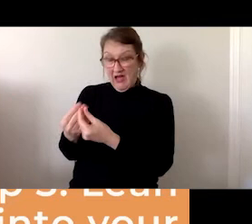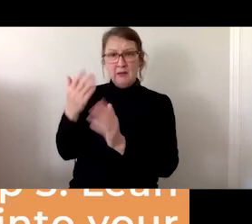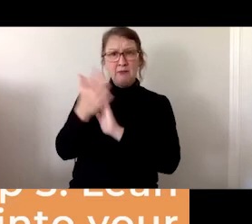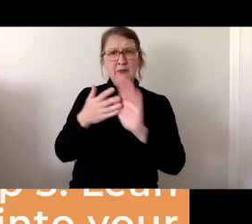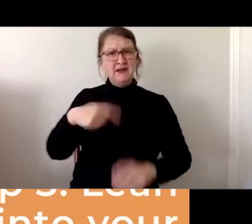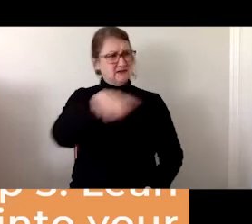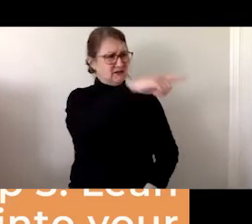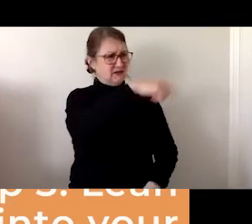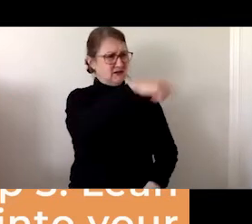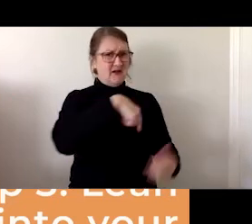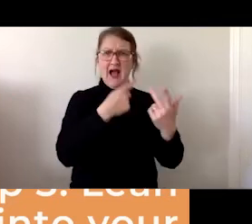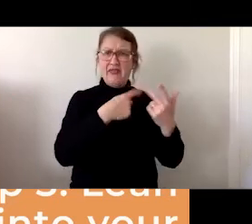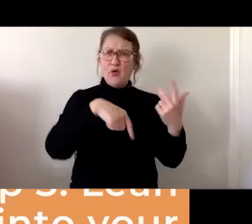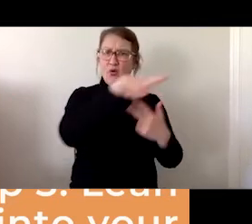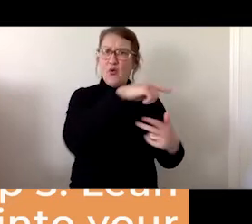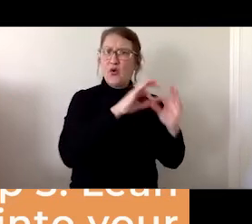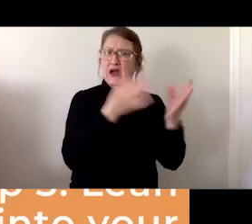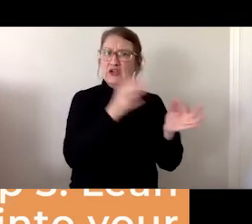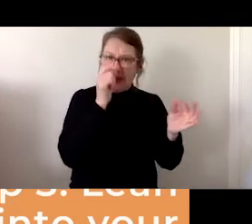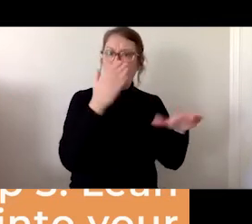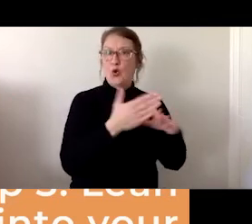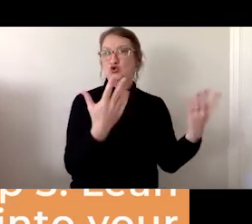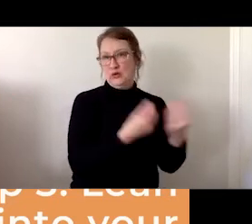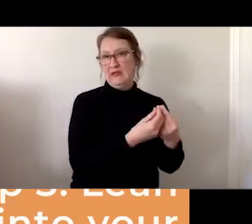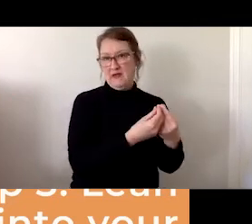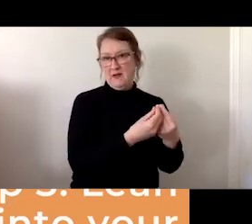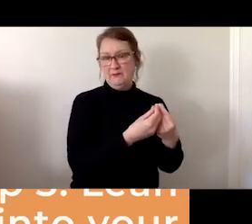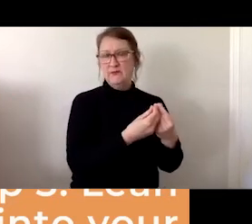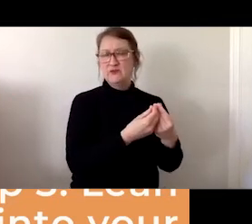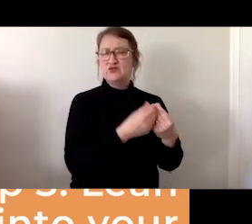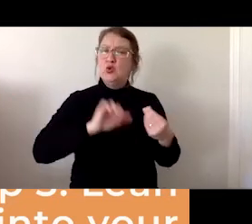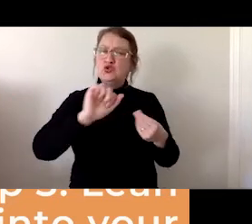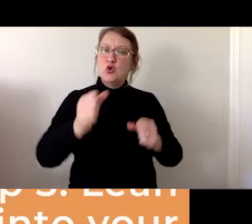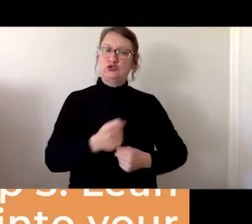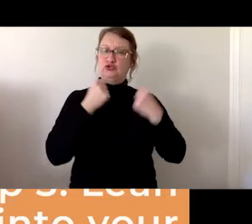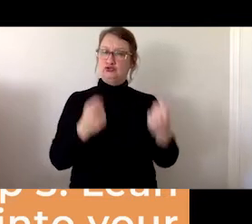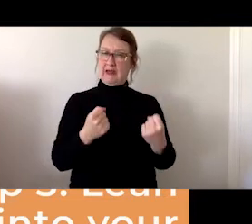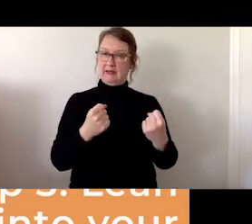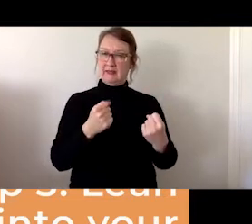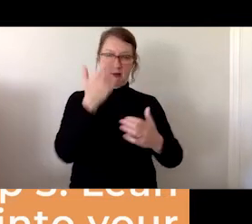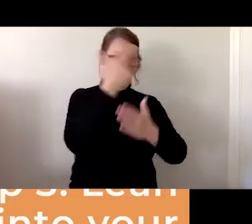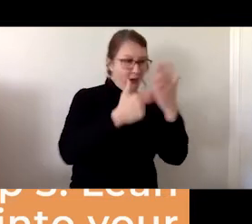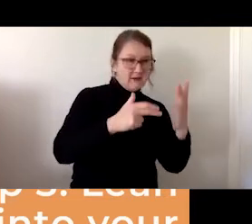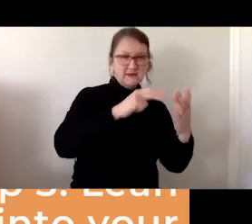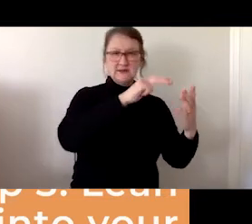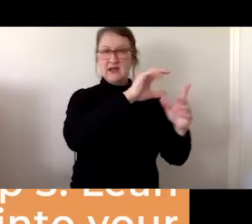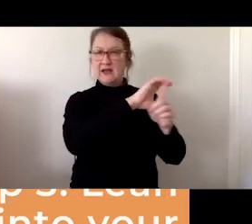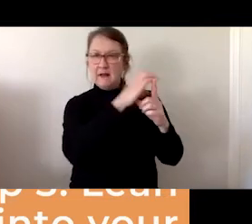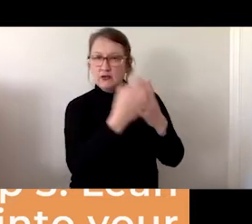So, lean into your strengths - you're already good at collaborating and communicating. Lean into that through partnerships. I think you're already good at